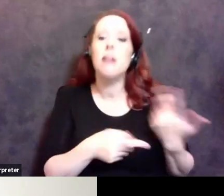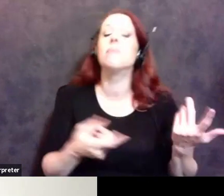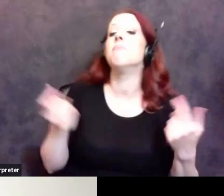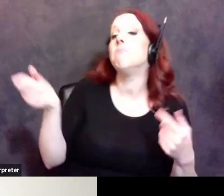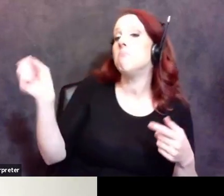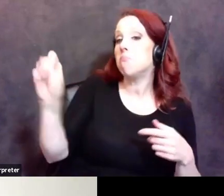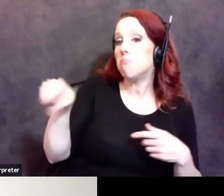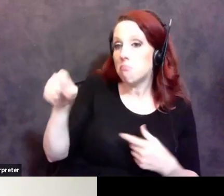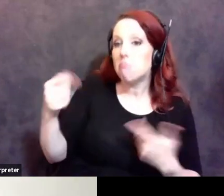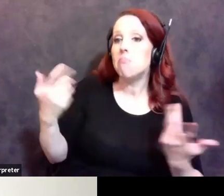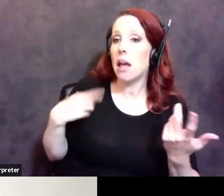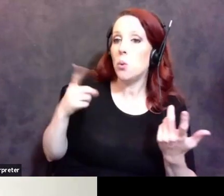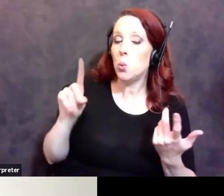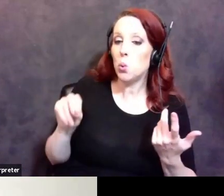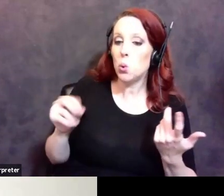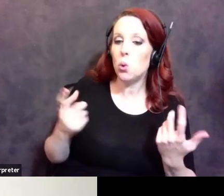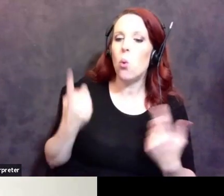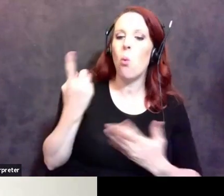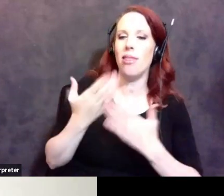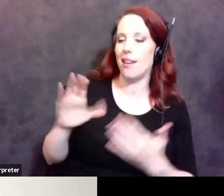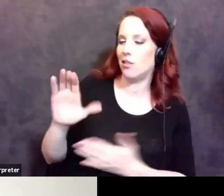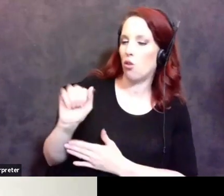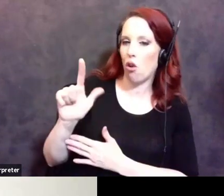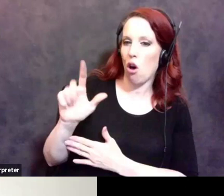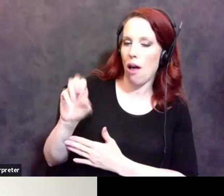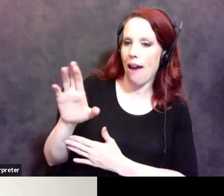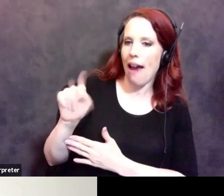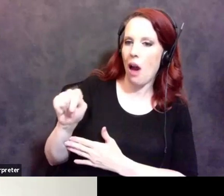I do. I think one thing about calling out is doing it publicly and in a